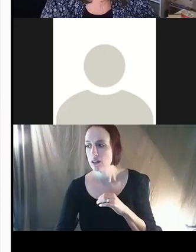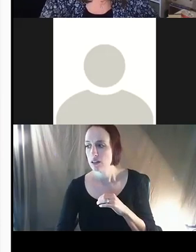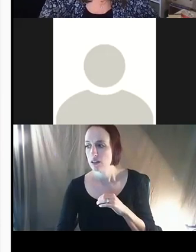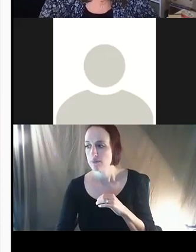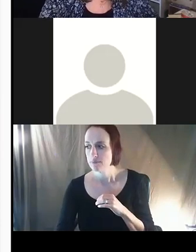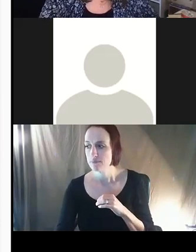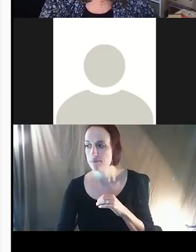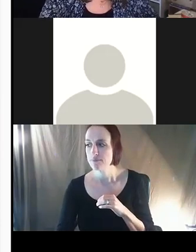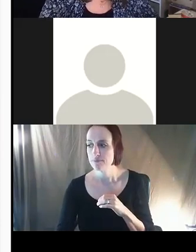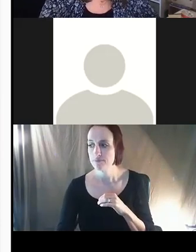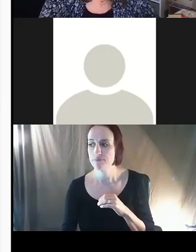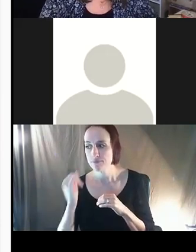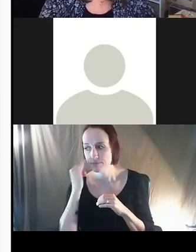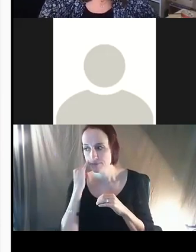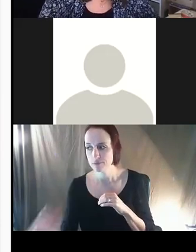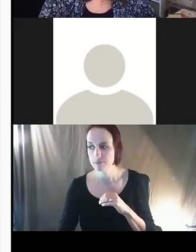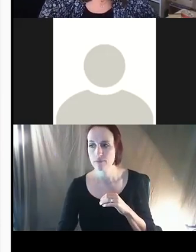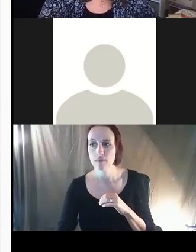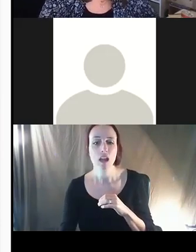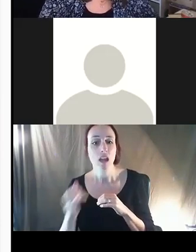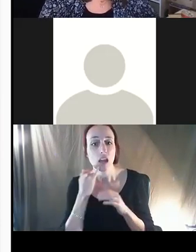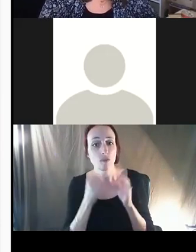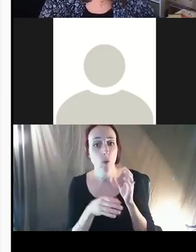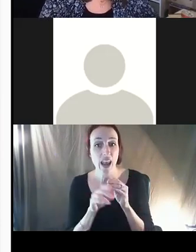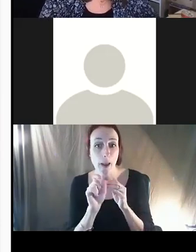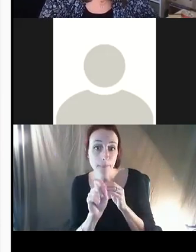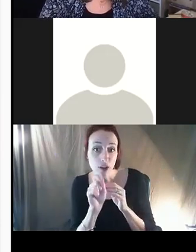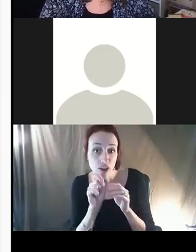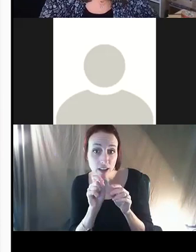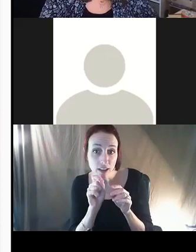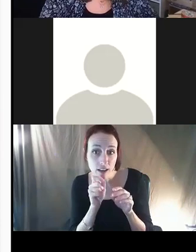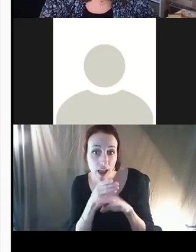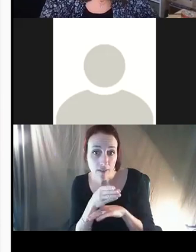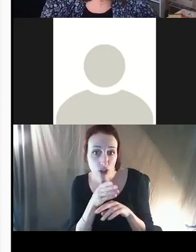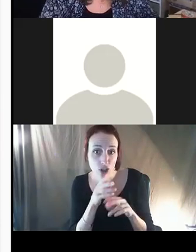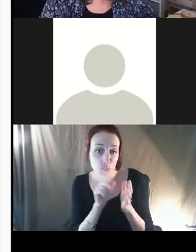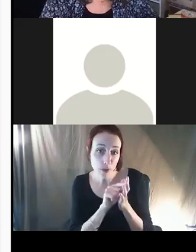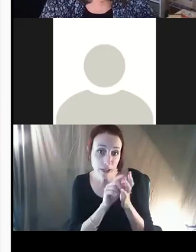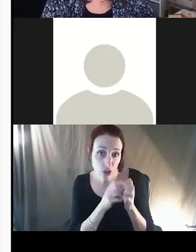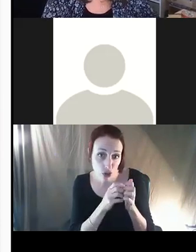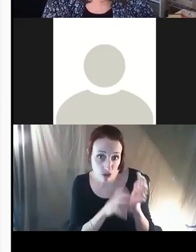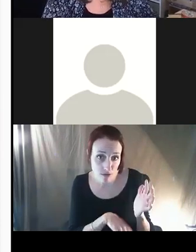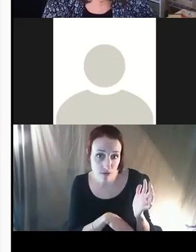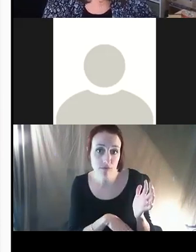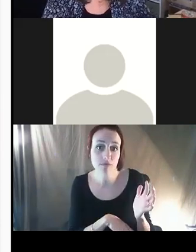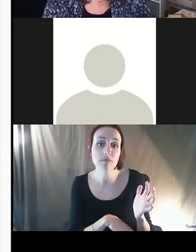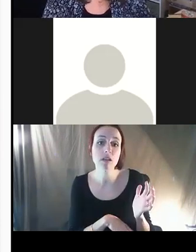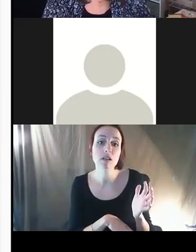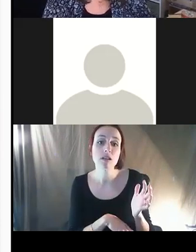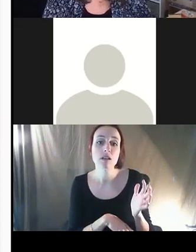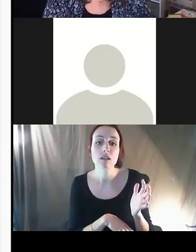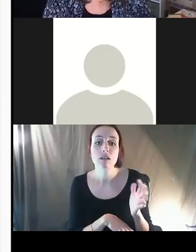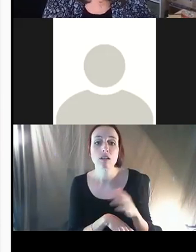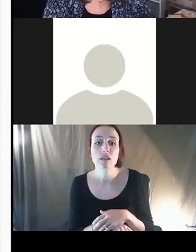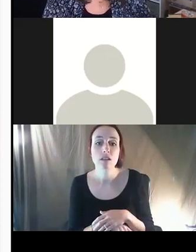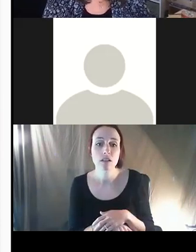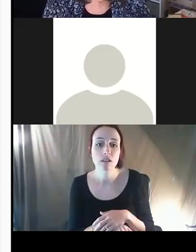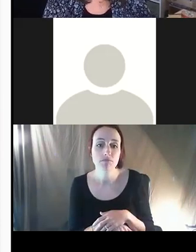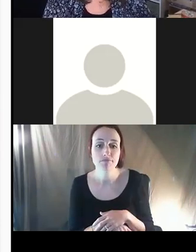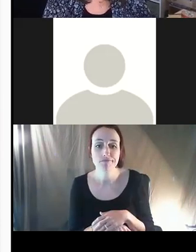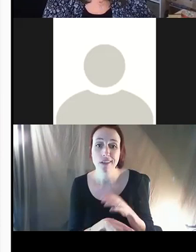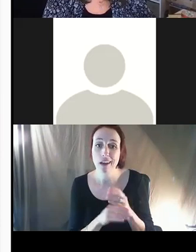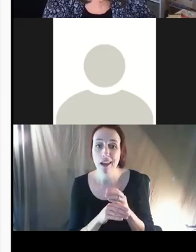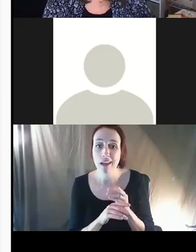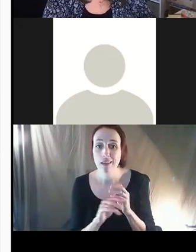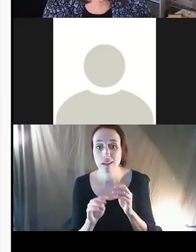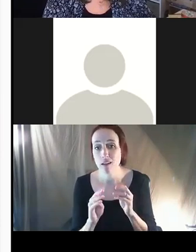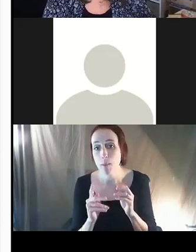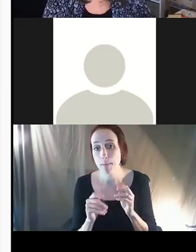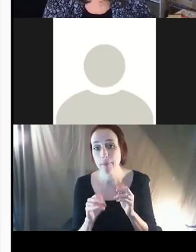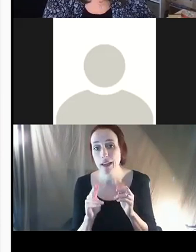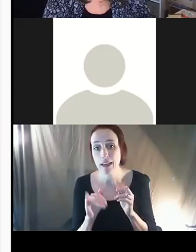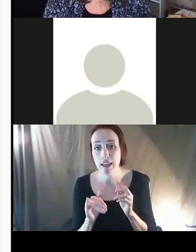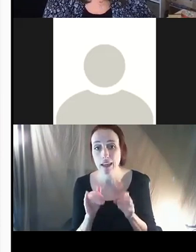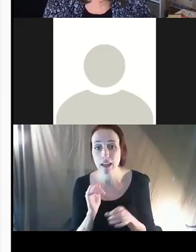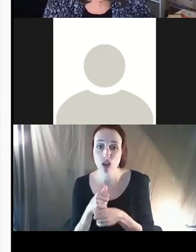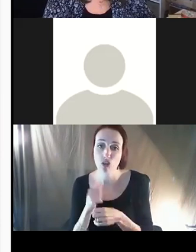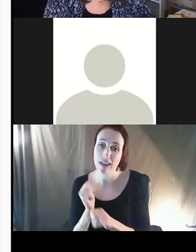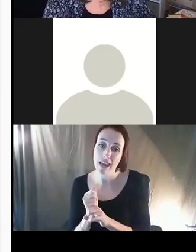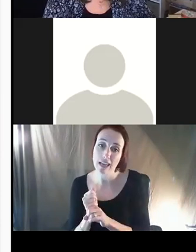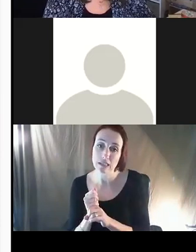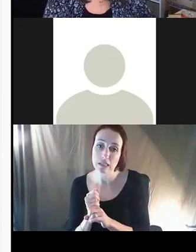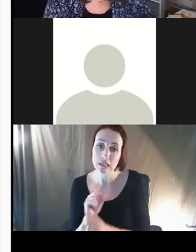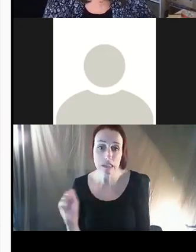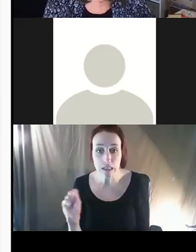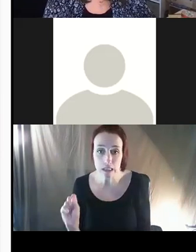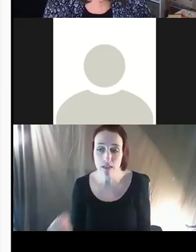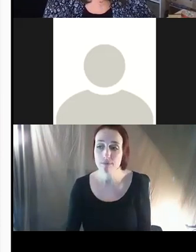(indicating) -- the company creates or they